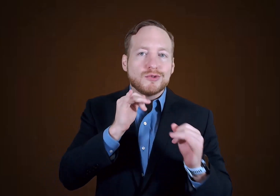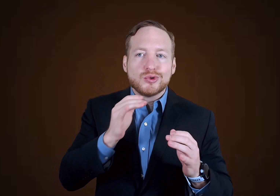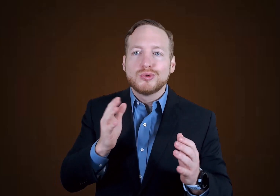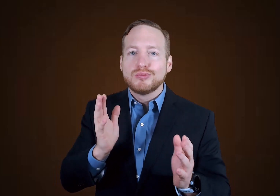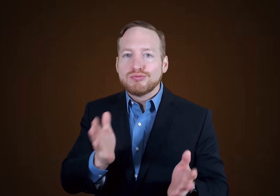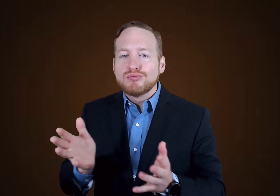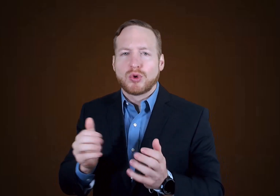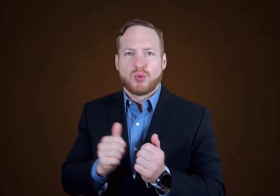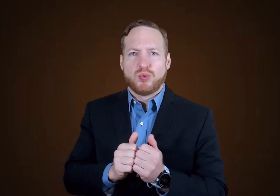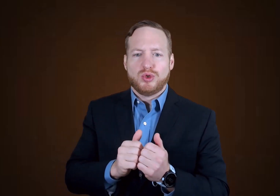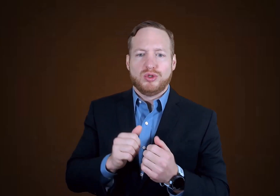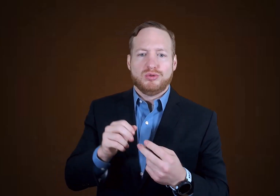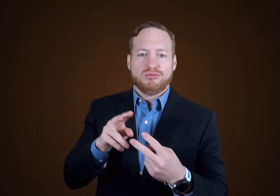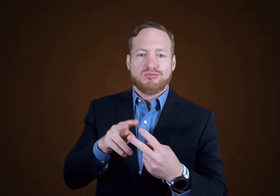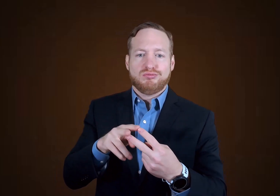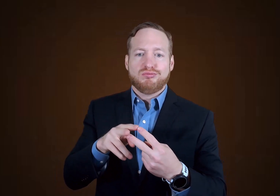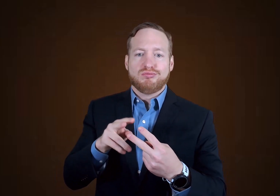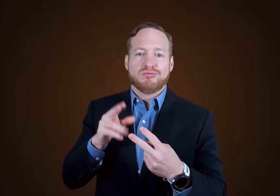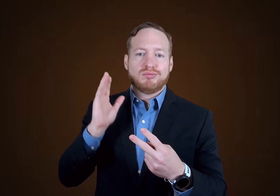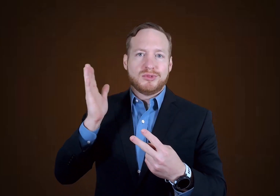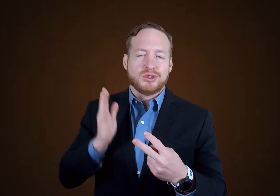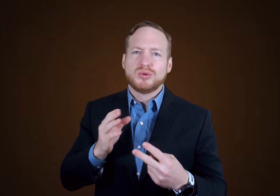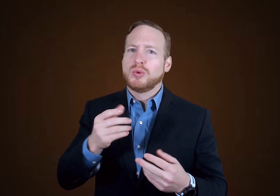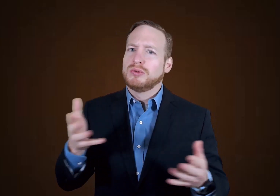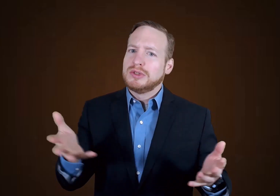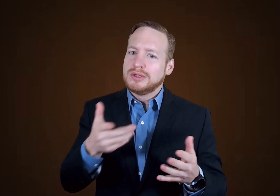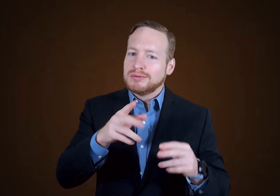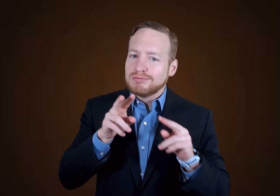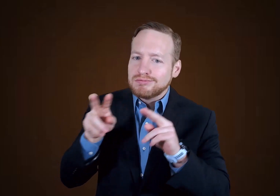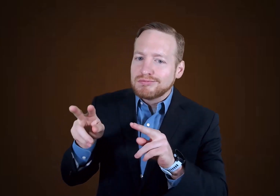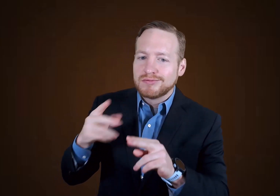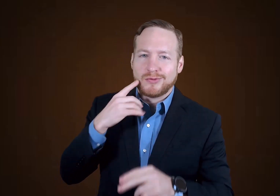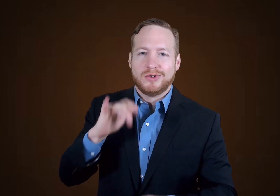we'll have two more interviews with special guests